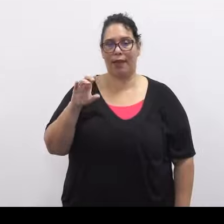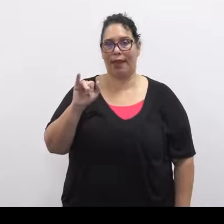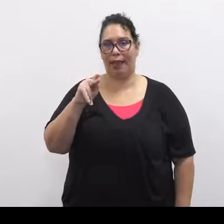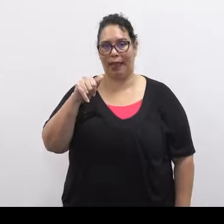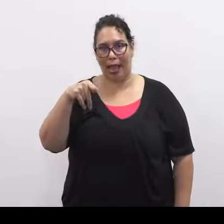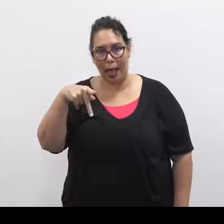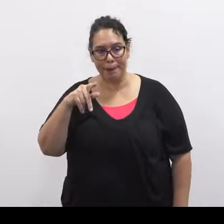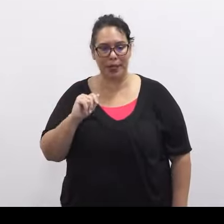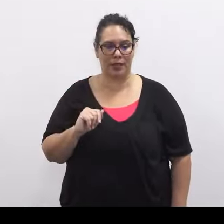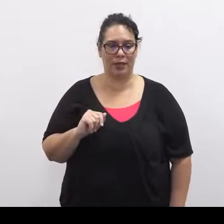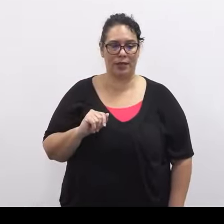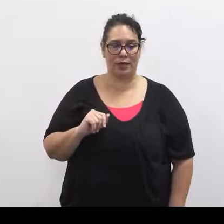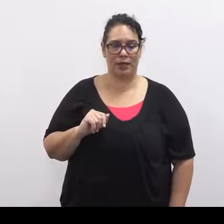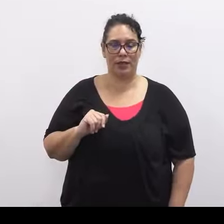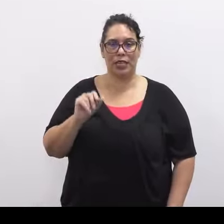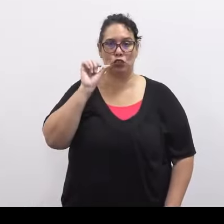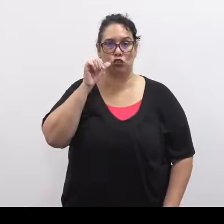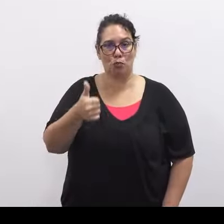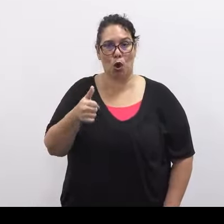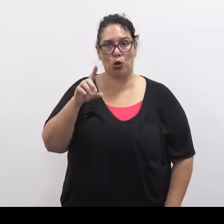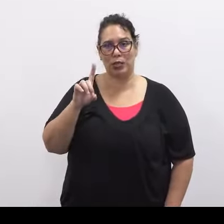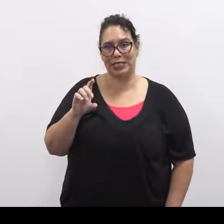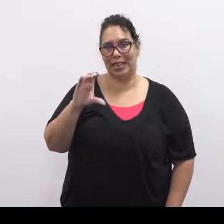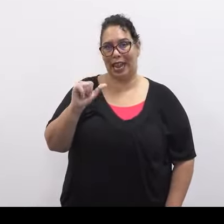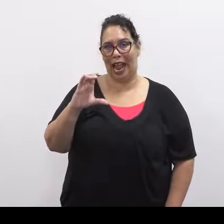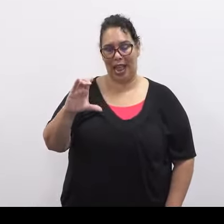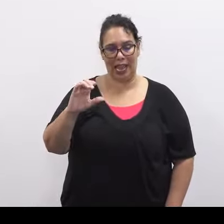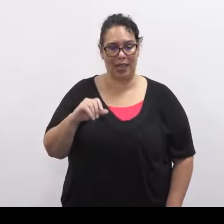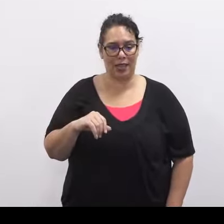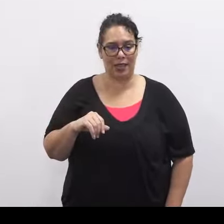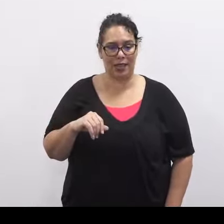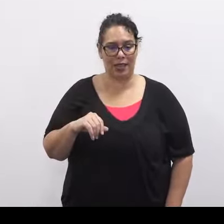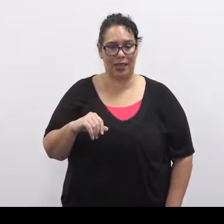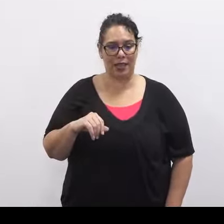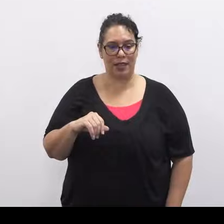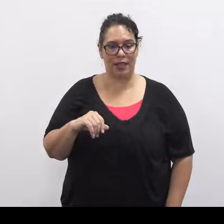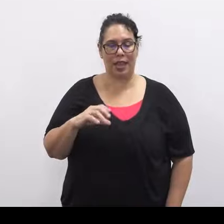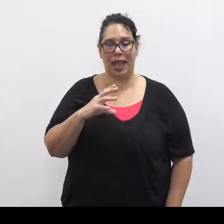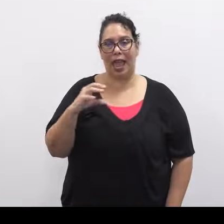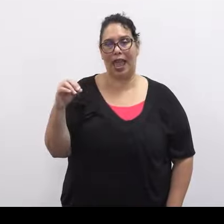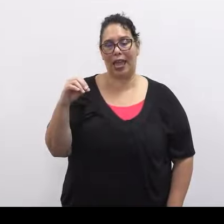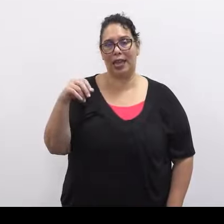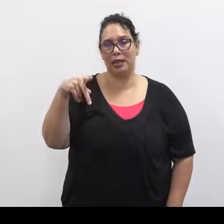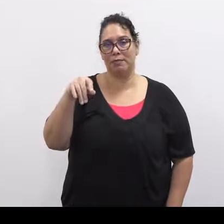and also have two coming up tomorrow with DCAP, I'm sorry, DCAC and the PIEV,